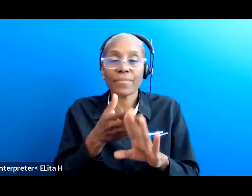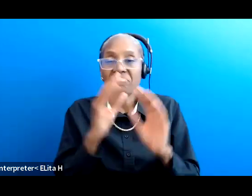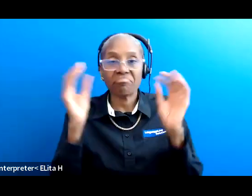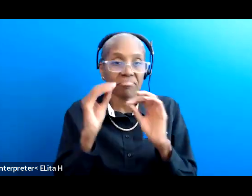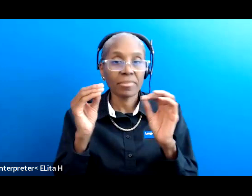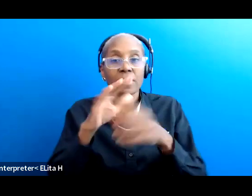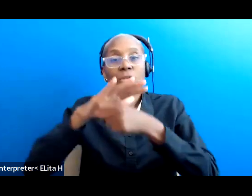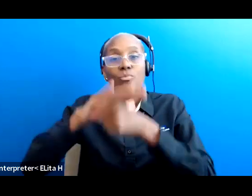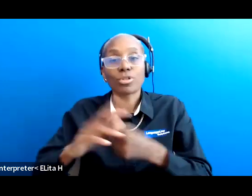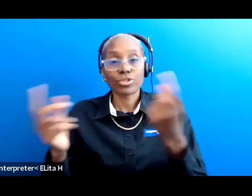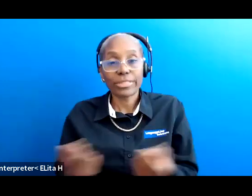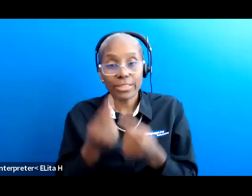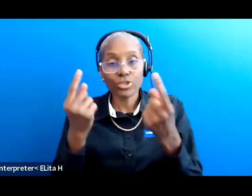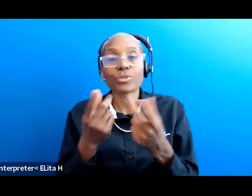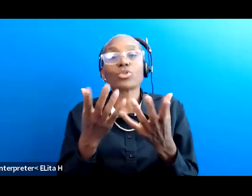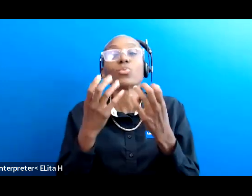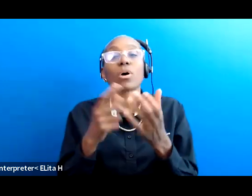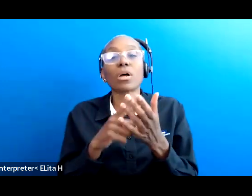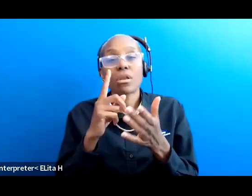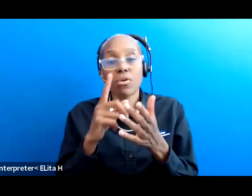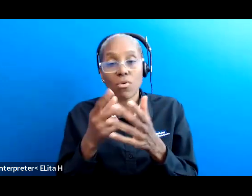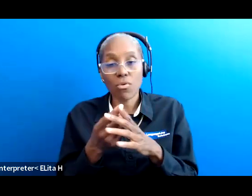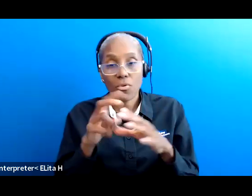Pressure injury you want to avoid because it's easier to avoid